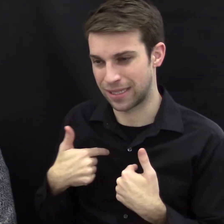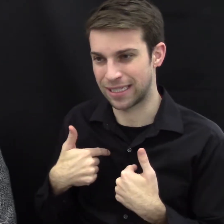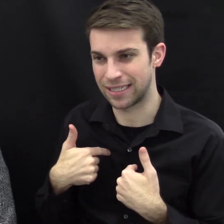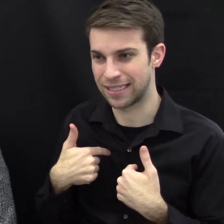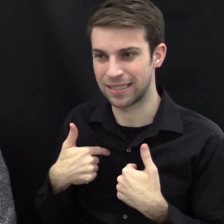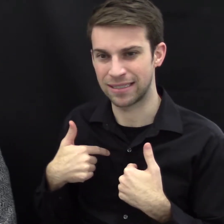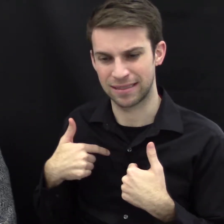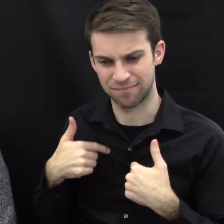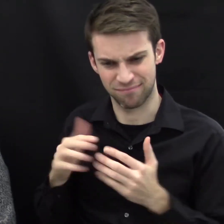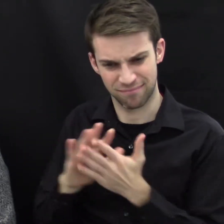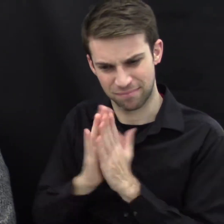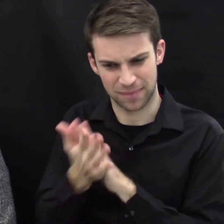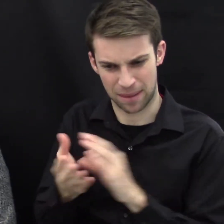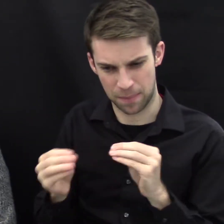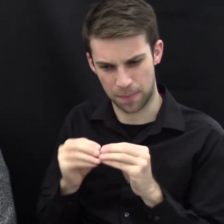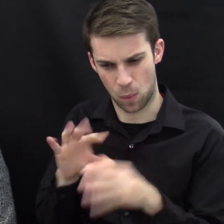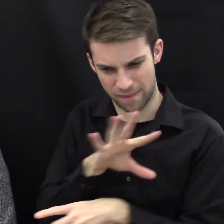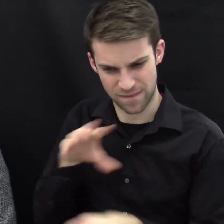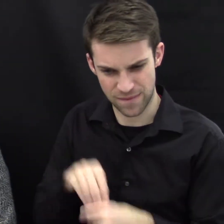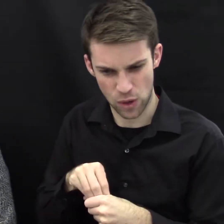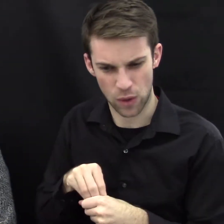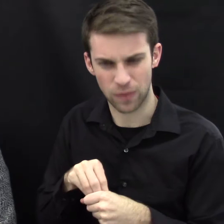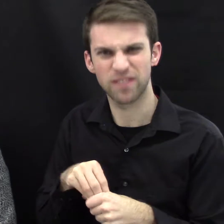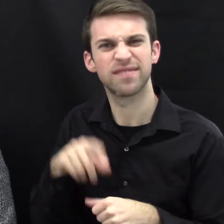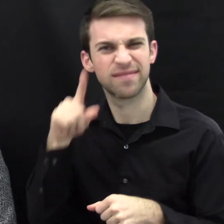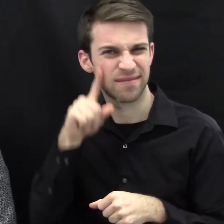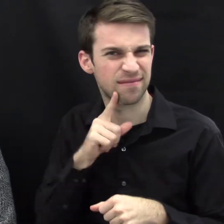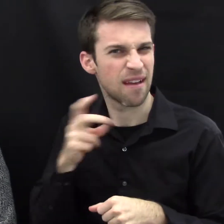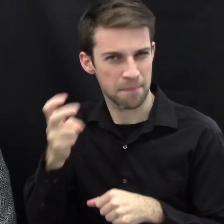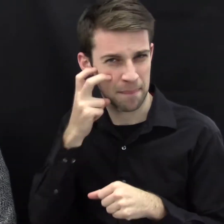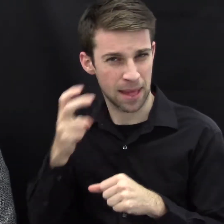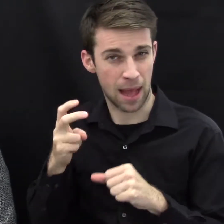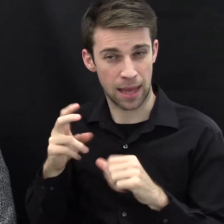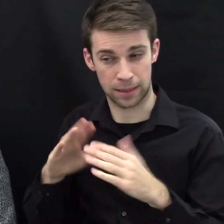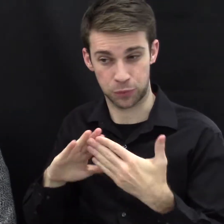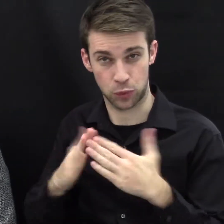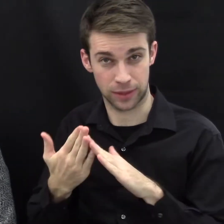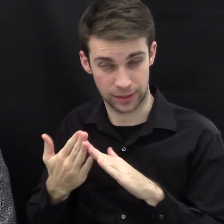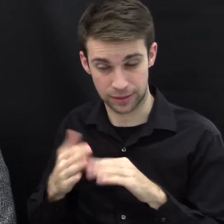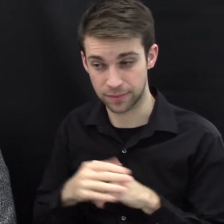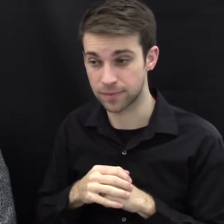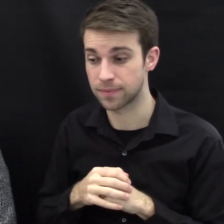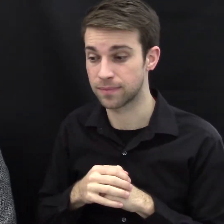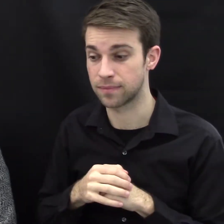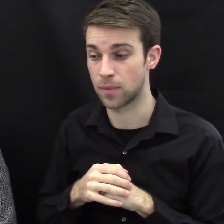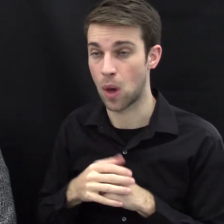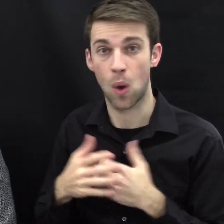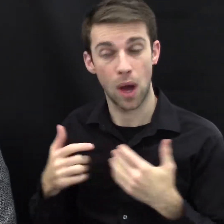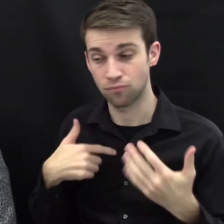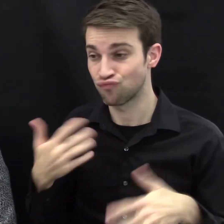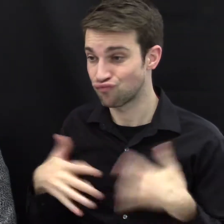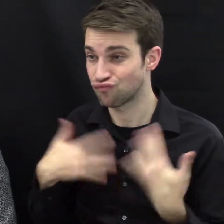involved in the deaf-blind community. So before I knew it, he put me in charge of